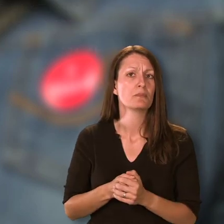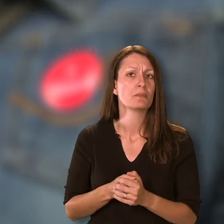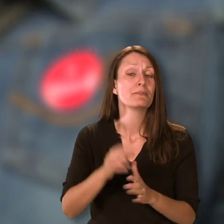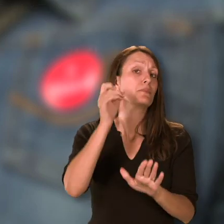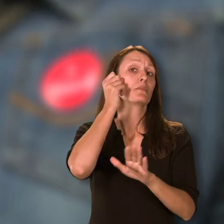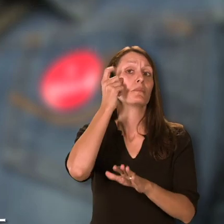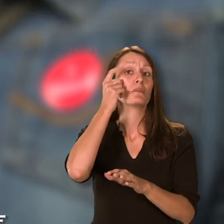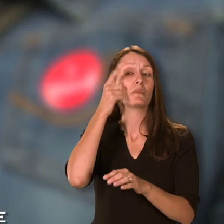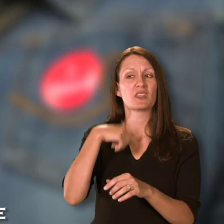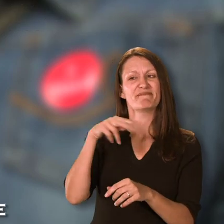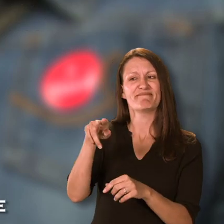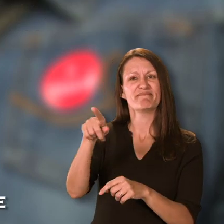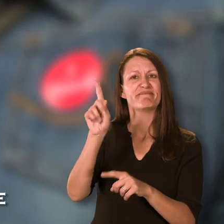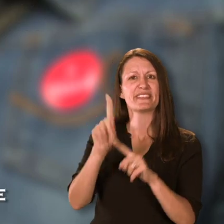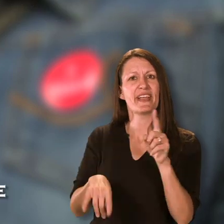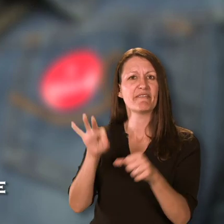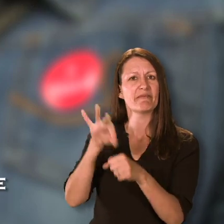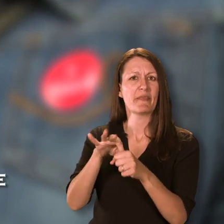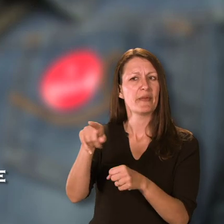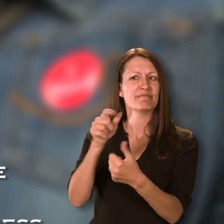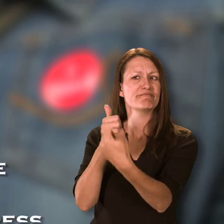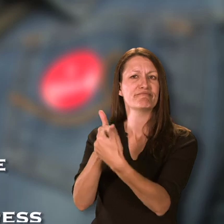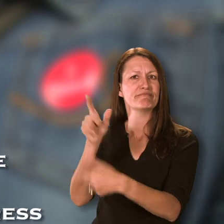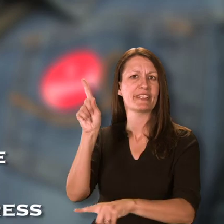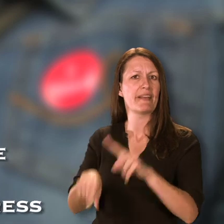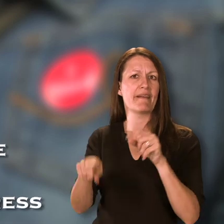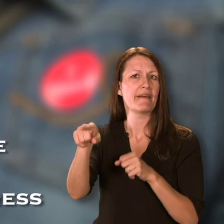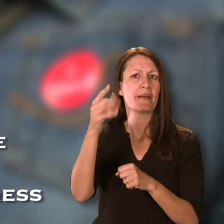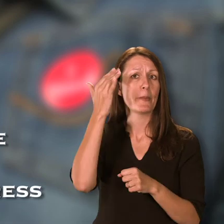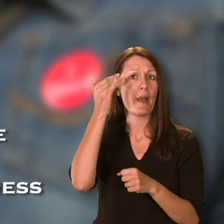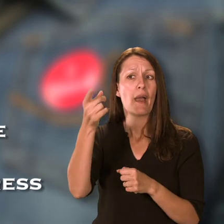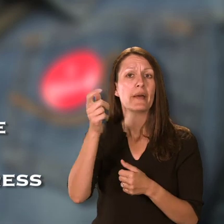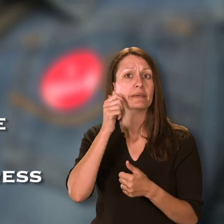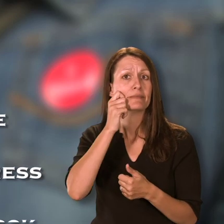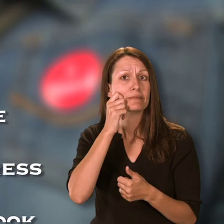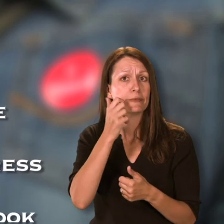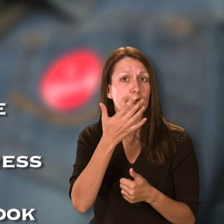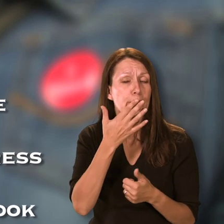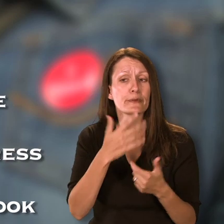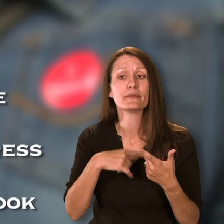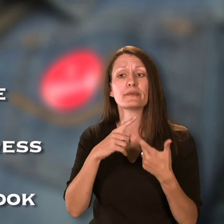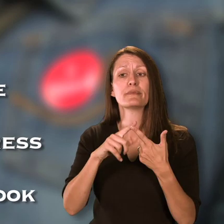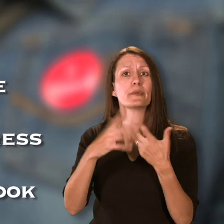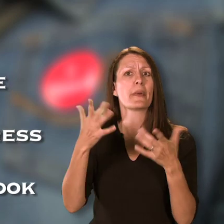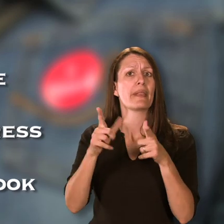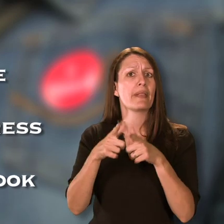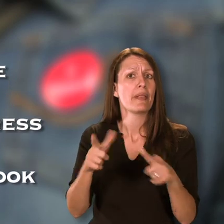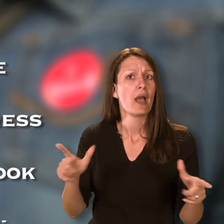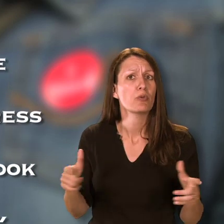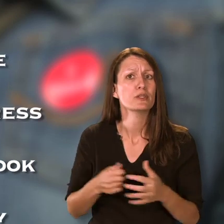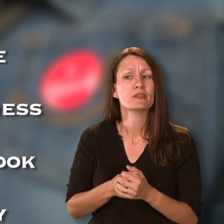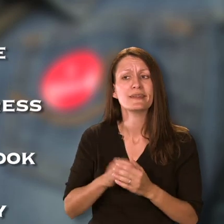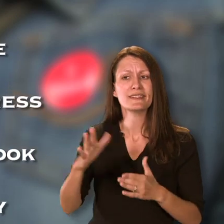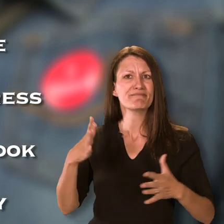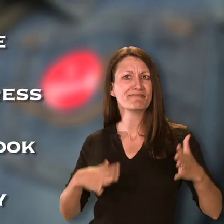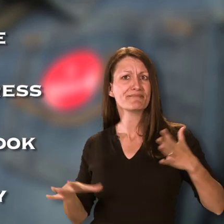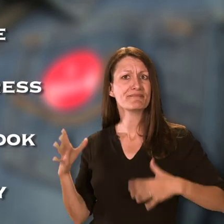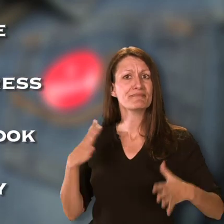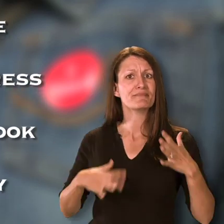A person's right to vote can't be challenged because of their race, language, the way they dress, the way they look